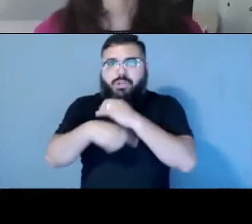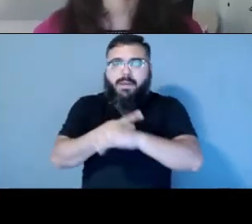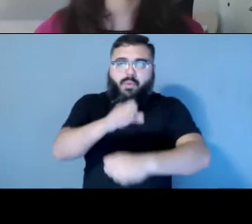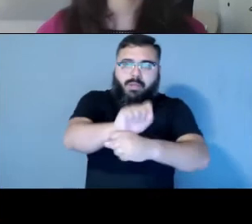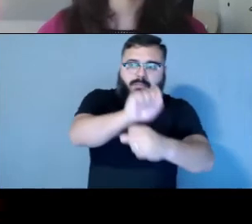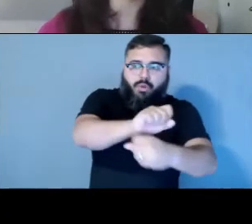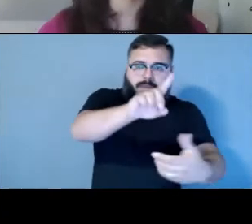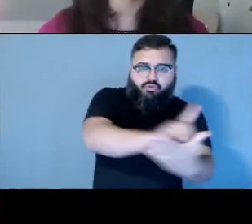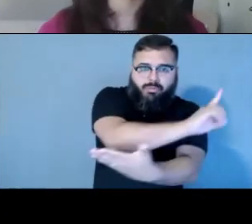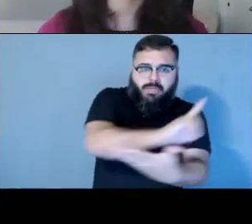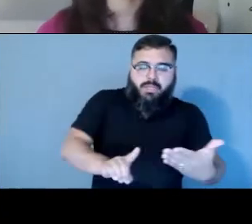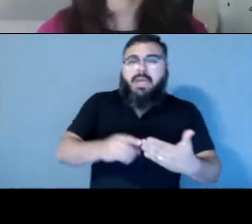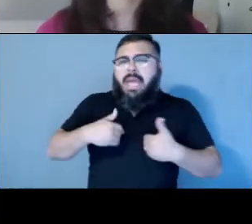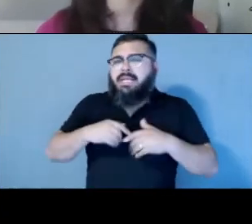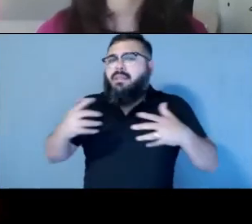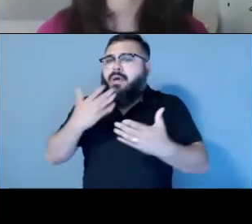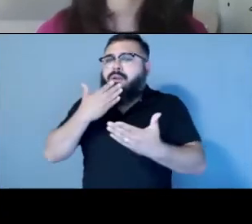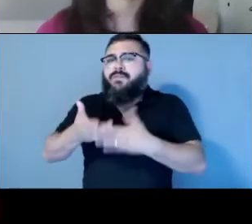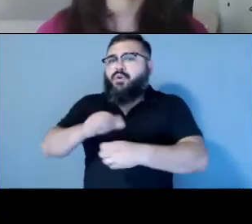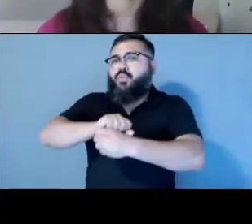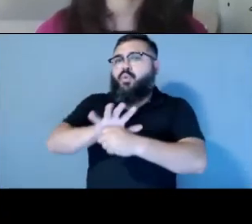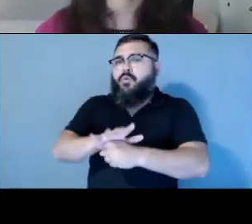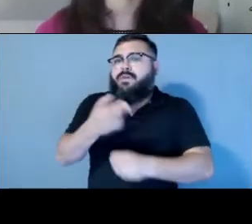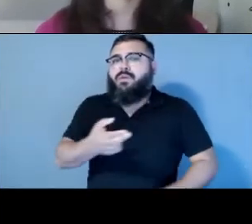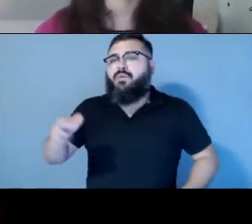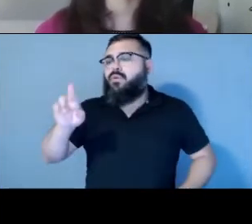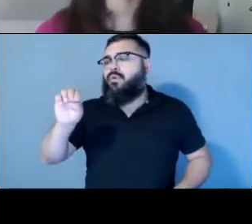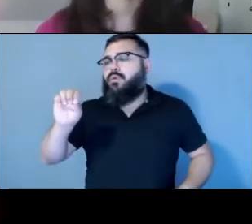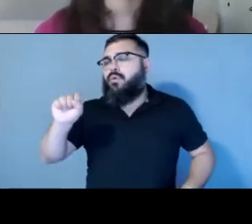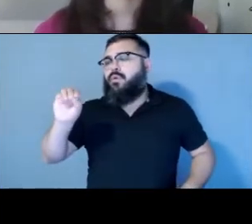has a lot of good COVID resources around the vaccine,